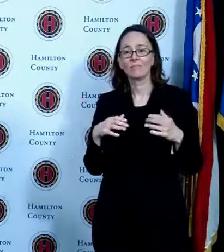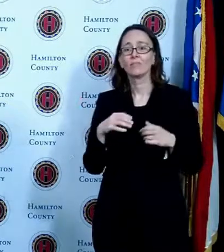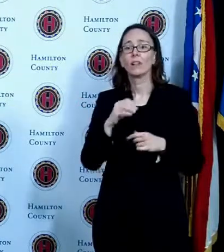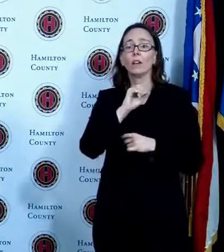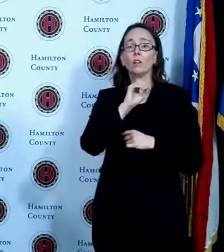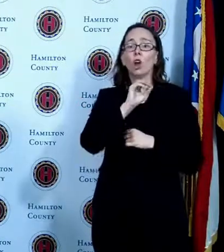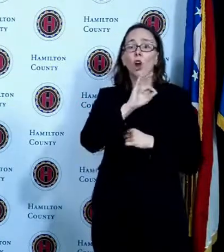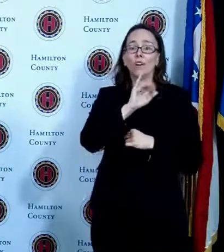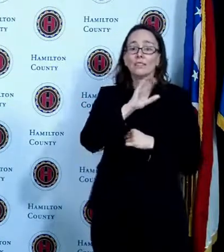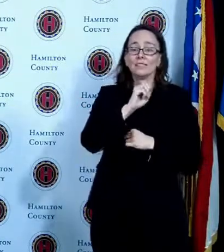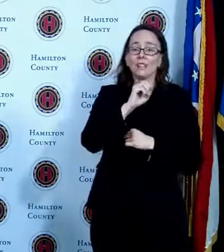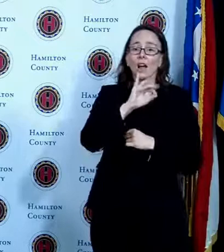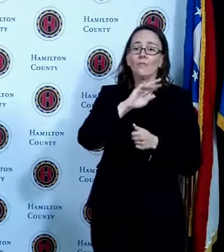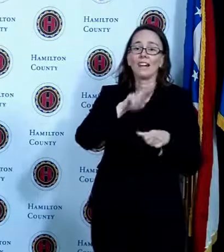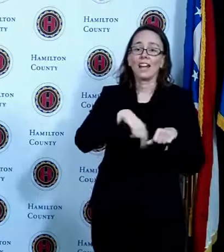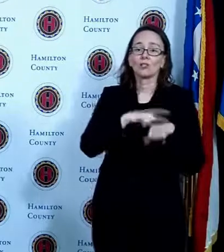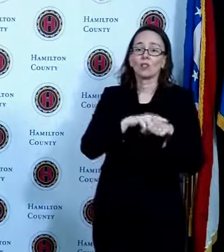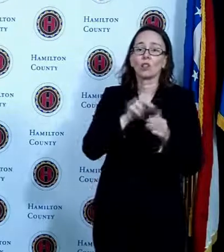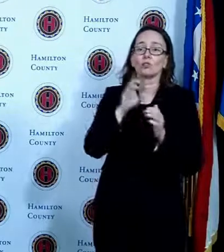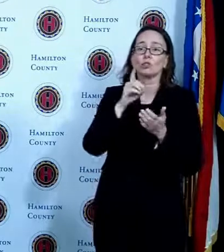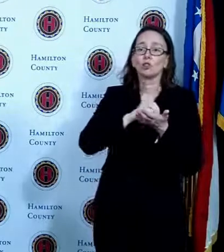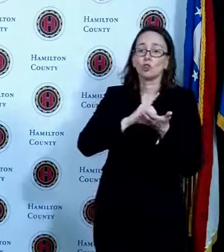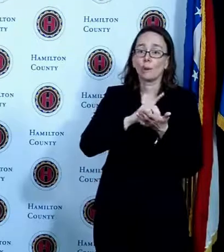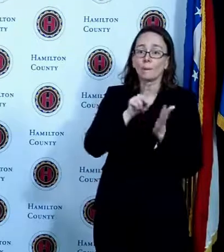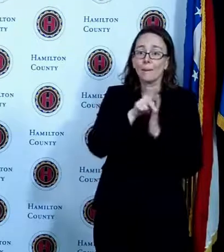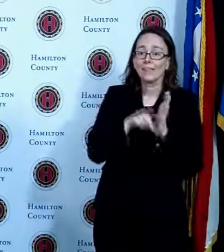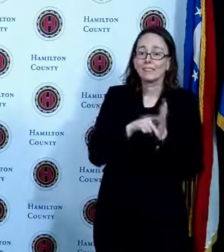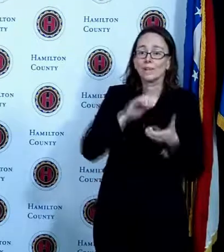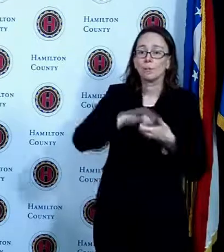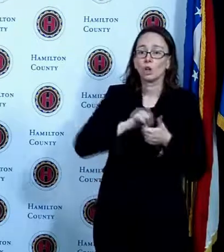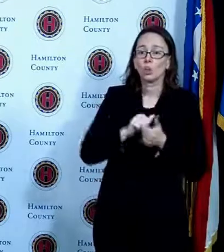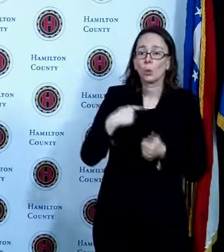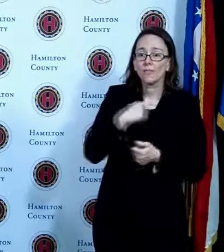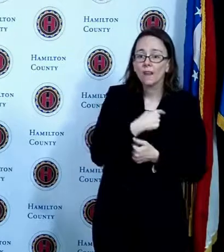partner so we're able to get national worldwide trends along with local trends